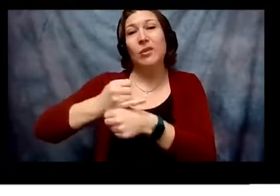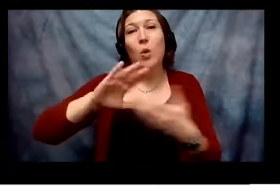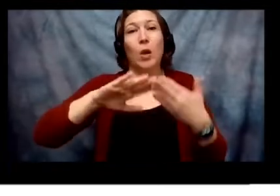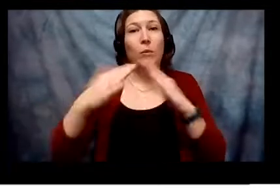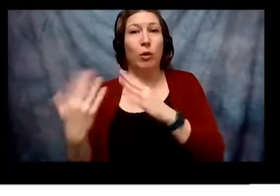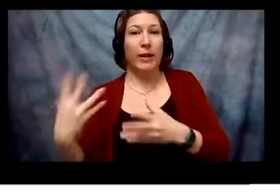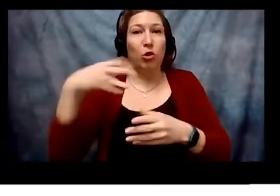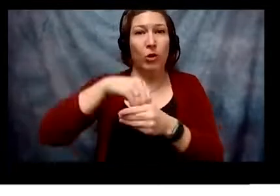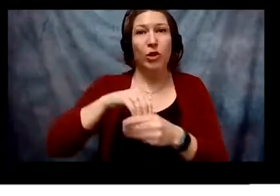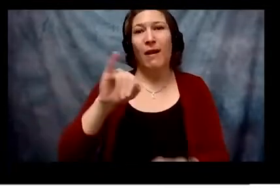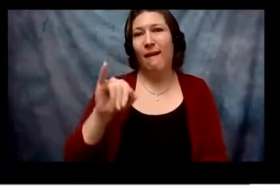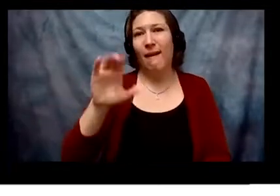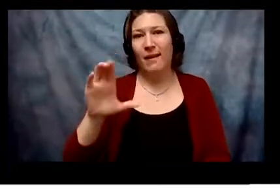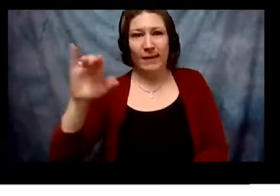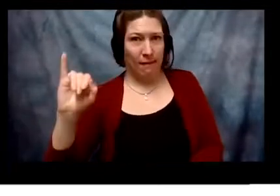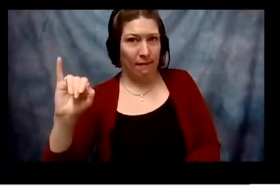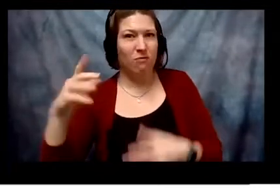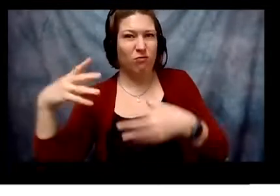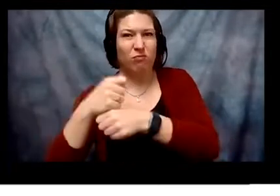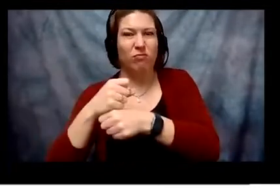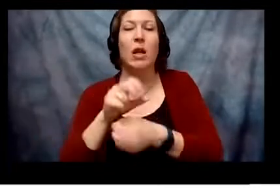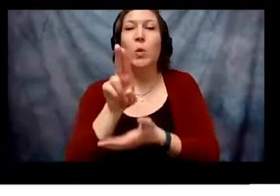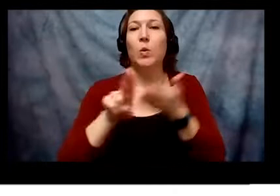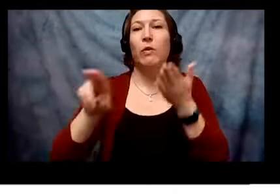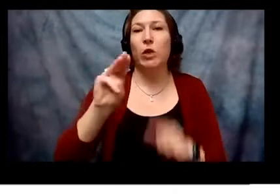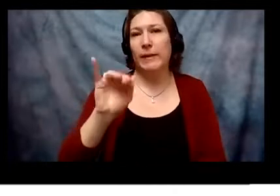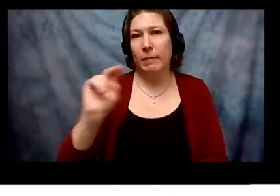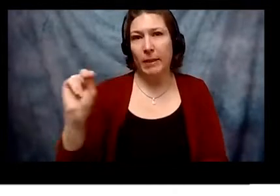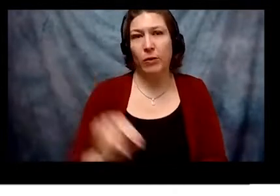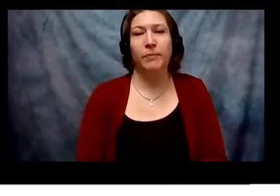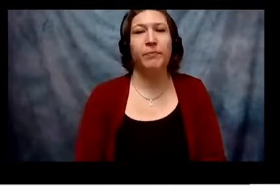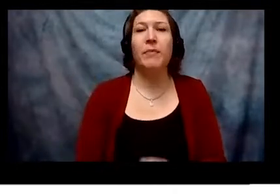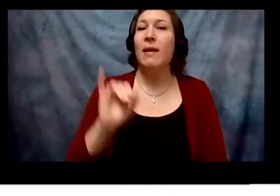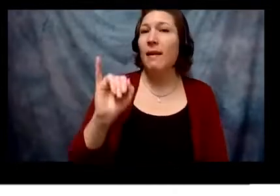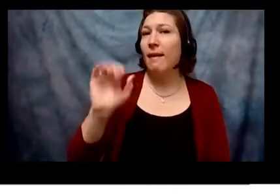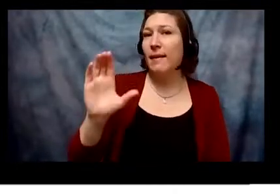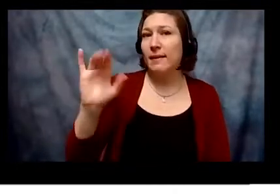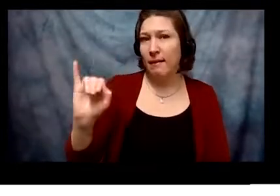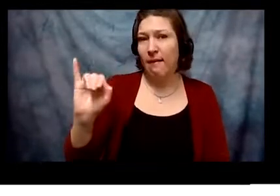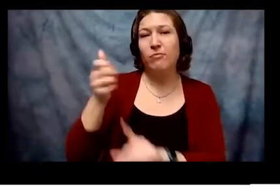or ICI at the University of Minnesota. ICI is one of the nation's